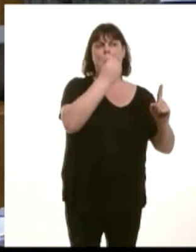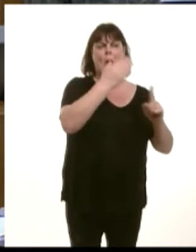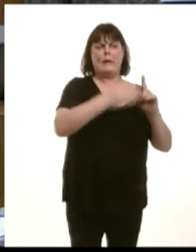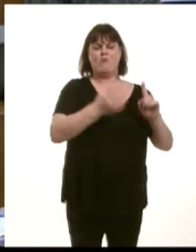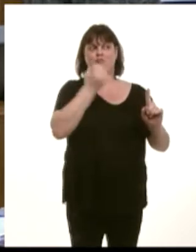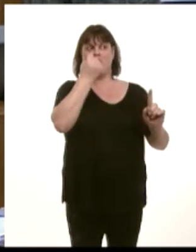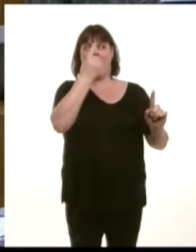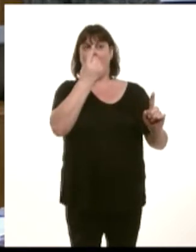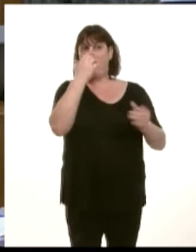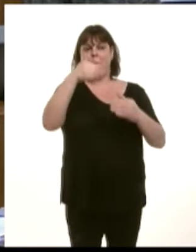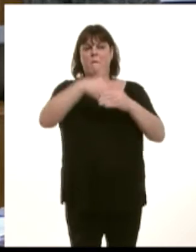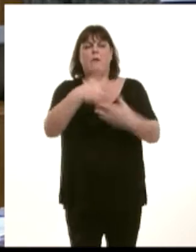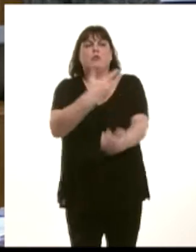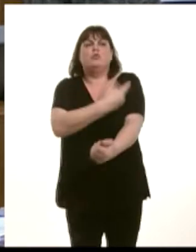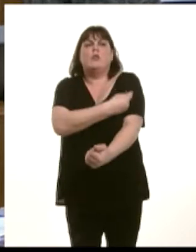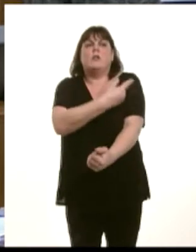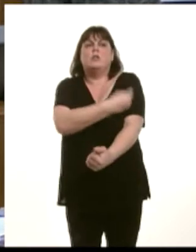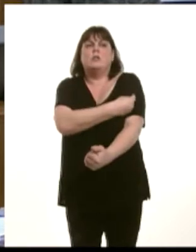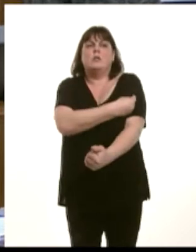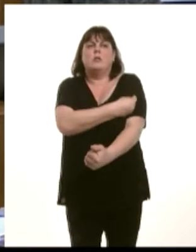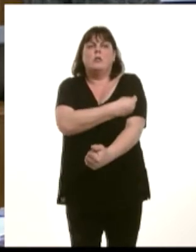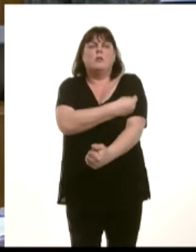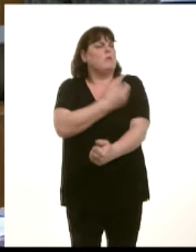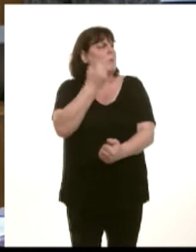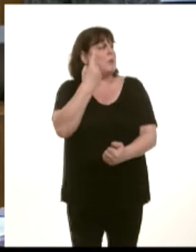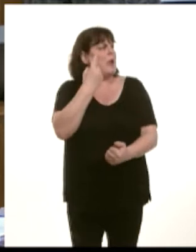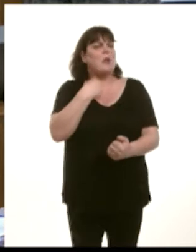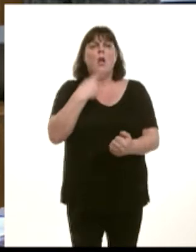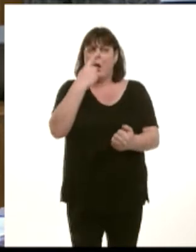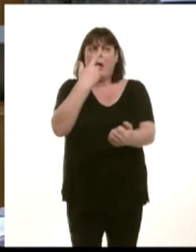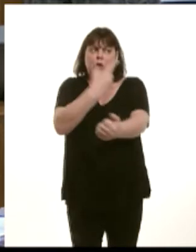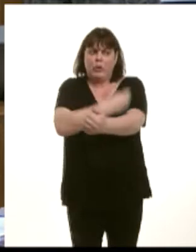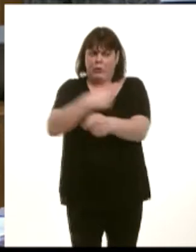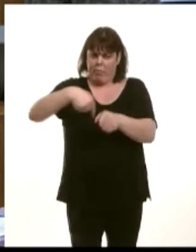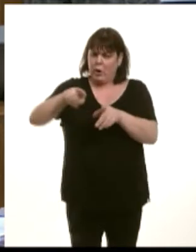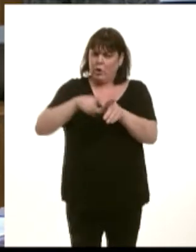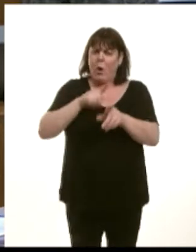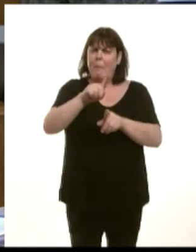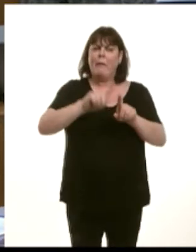and wasn’t part, I understand, of the vaccination that was available this year to deal with flu.